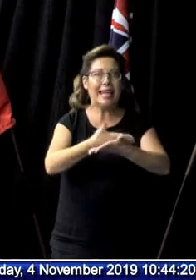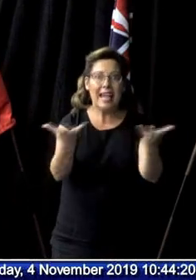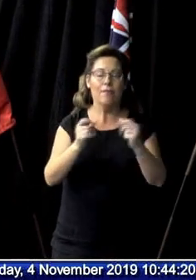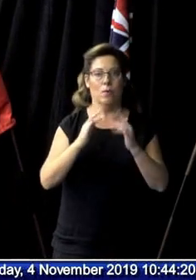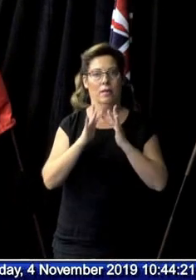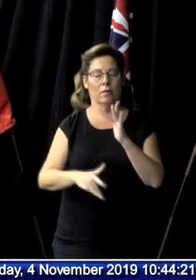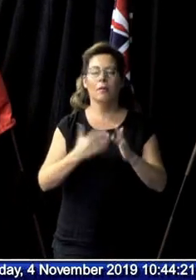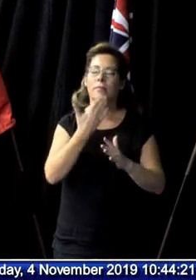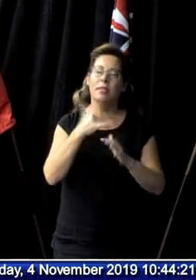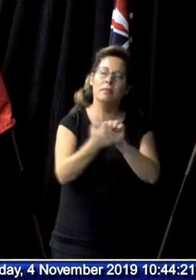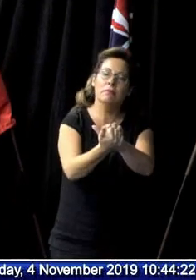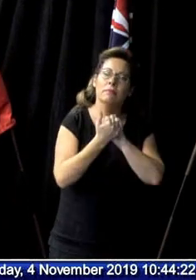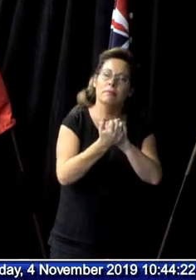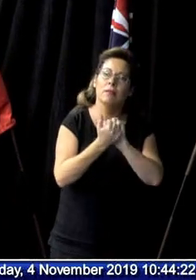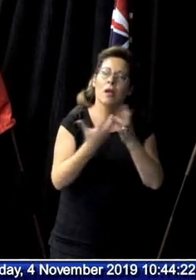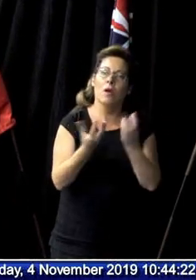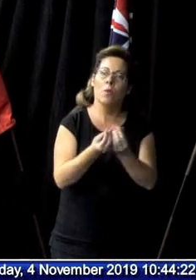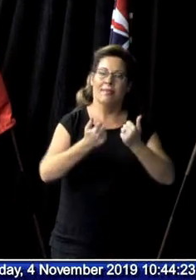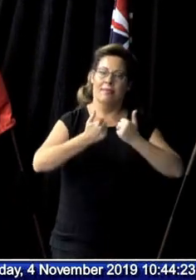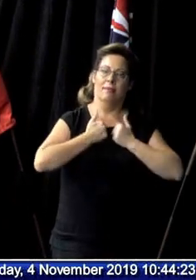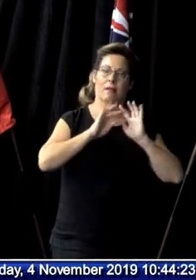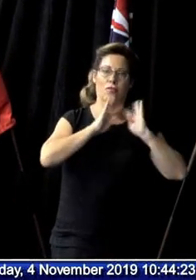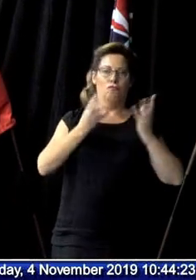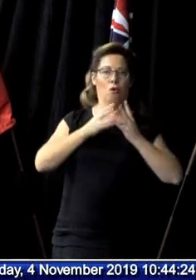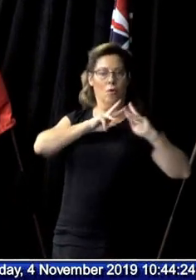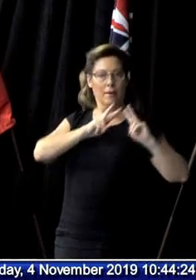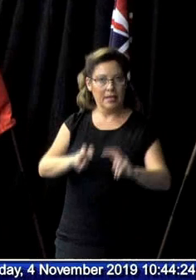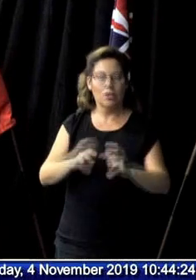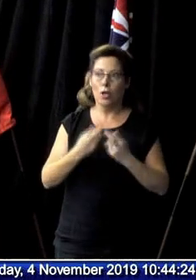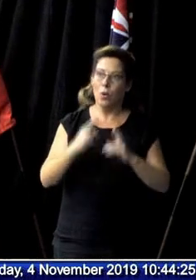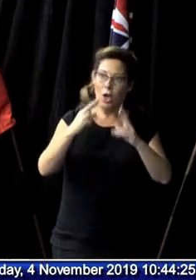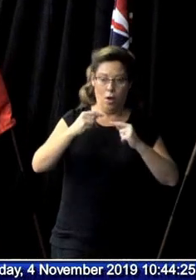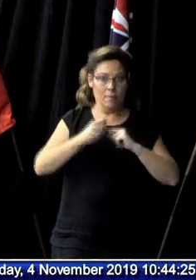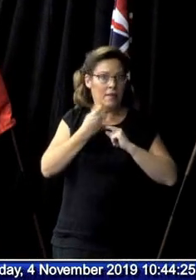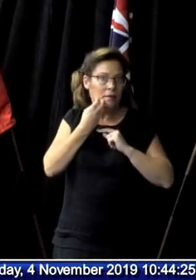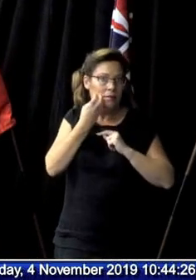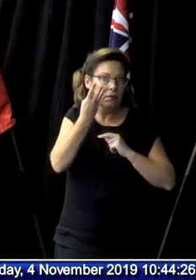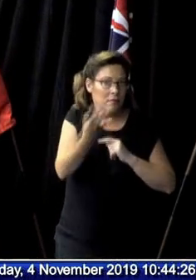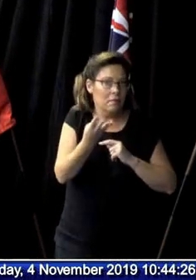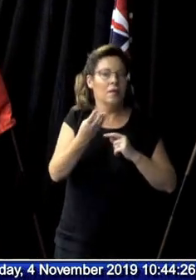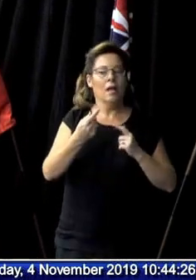with the Commission and we hope the pleadings in these four days will help elucidate the issues we need